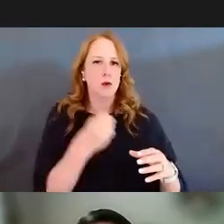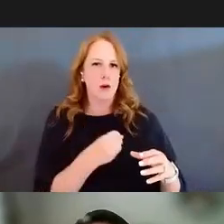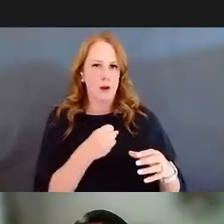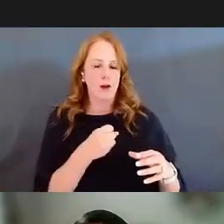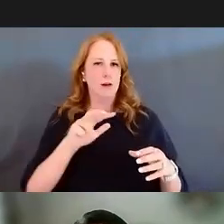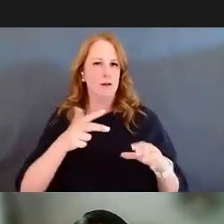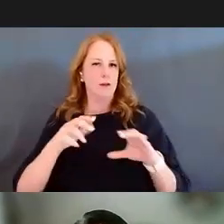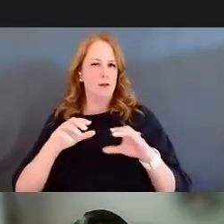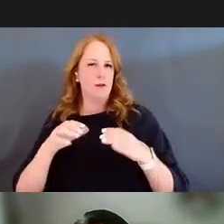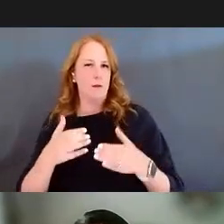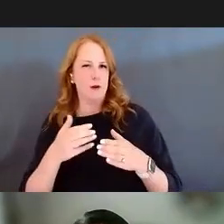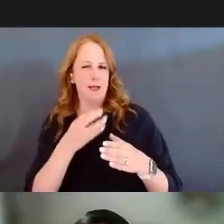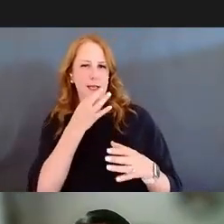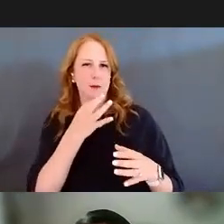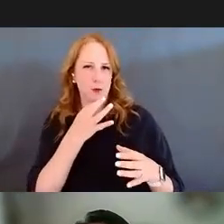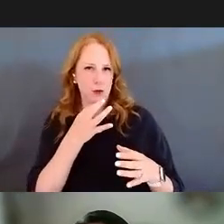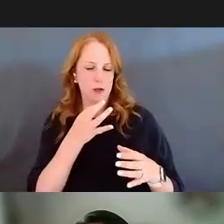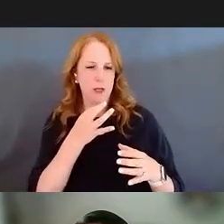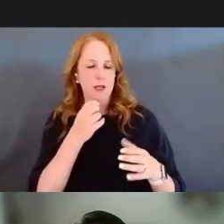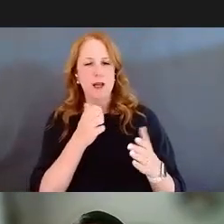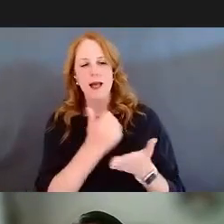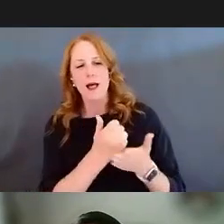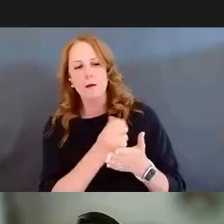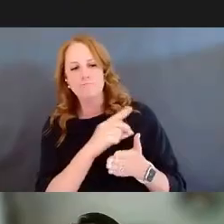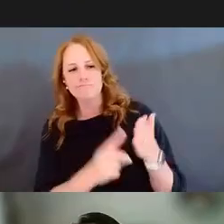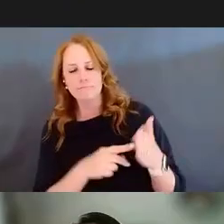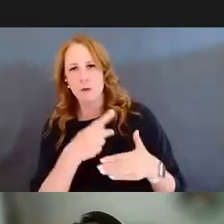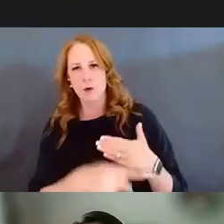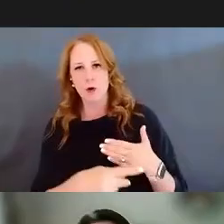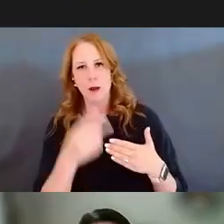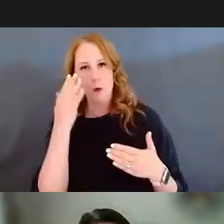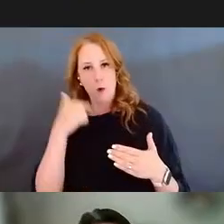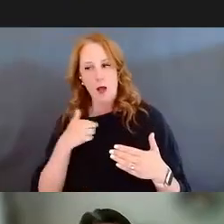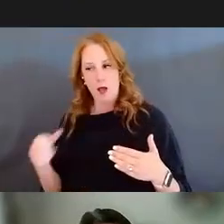to help them with their program design. And the reason I was brought on instead of bringing on a